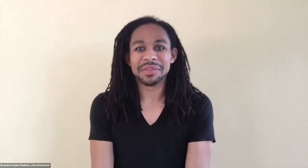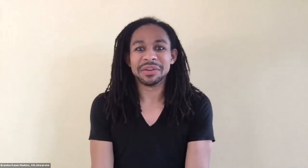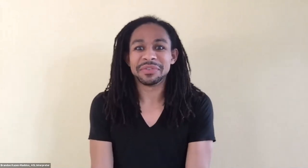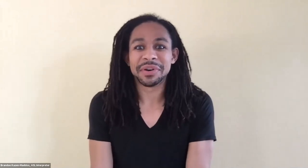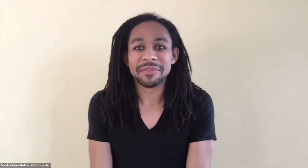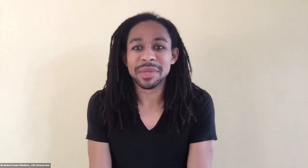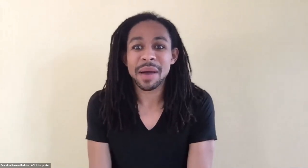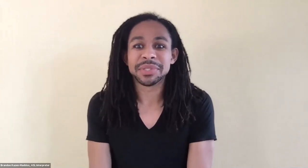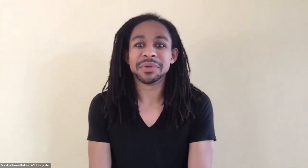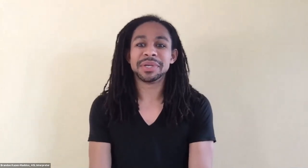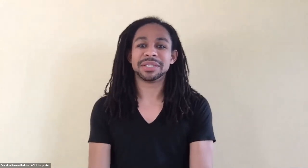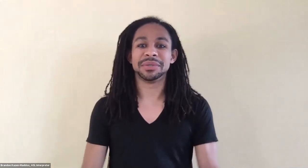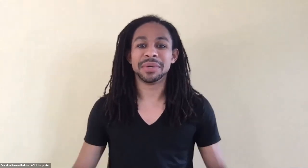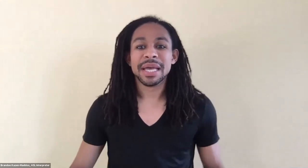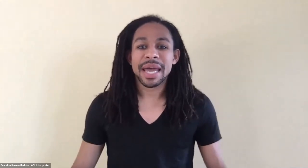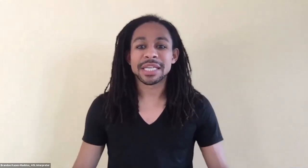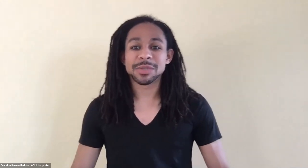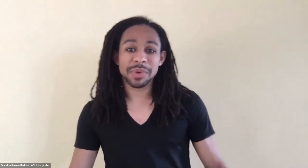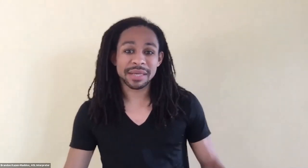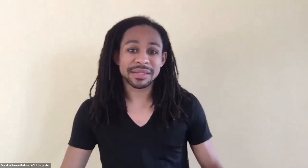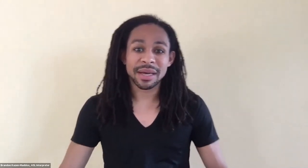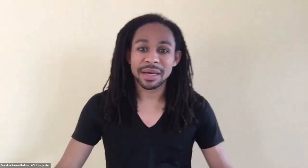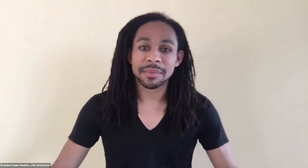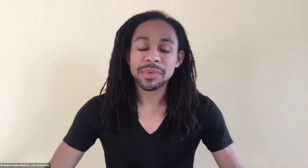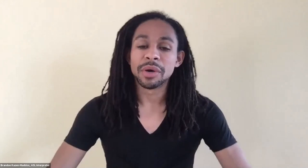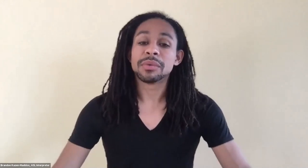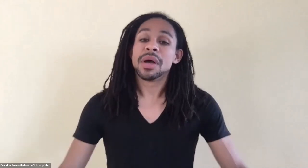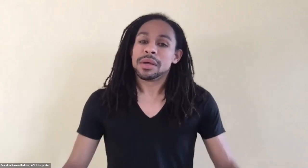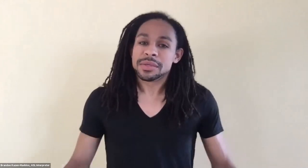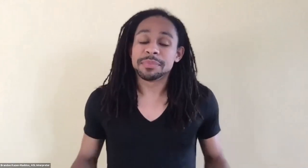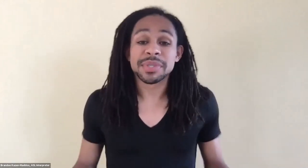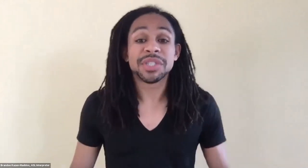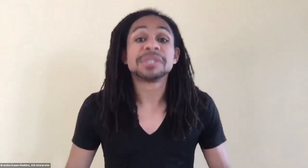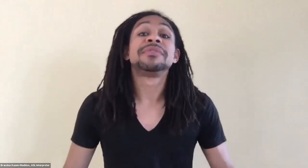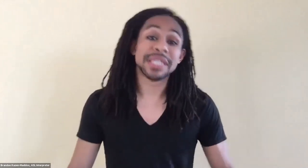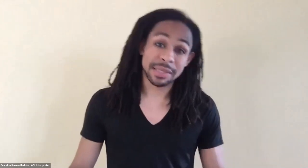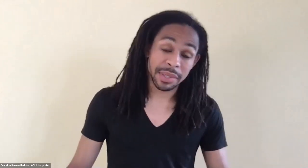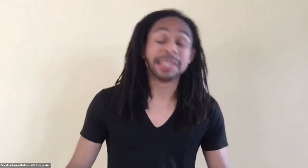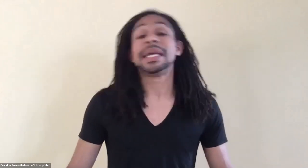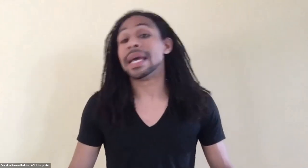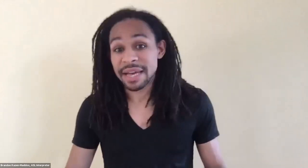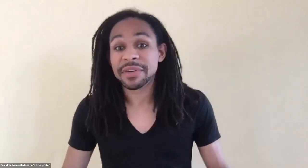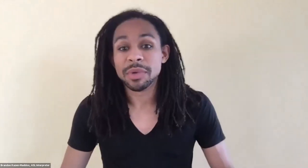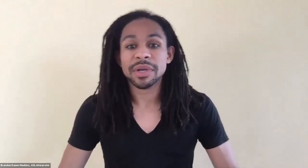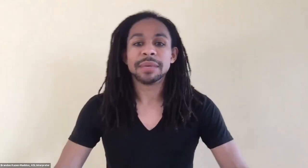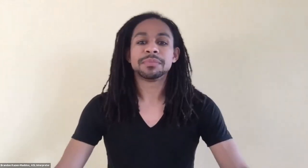Thank you for giving me the opportunity to express, you know, some positions of the disability and Deaf community.